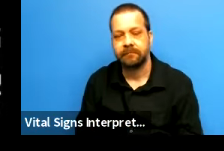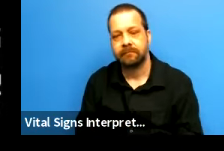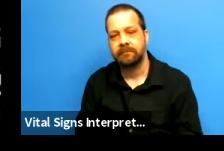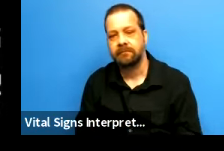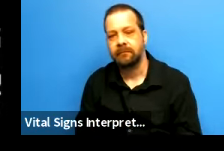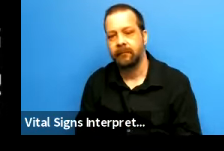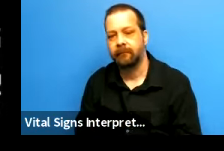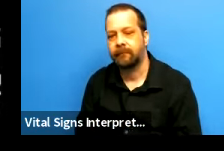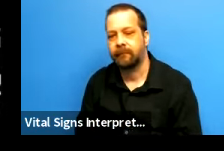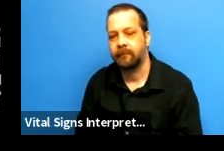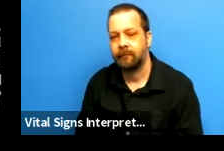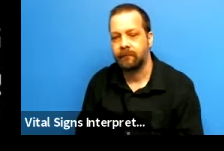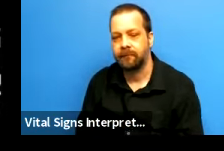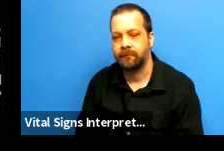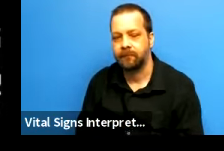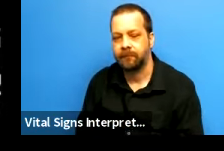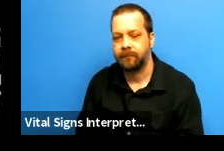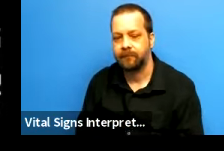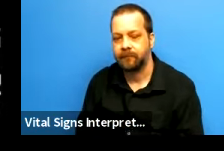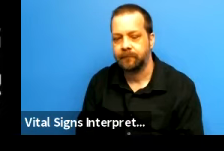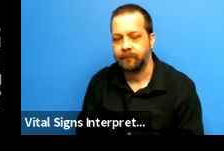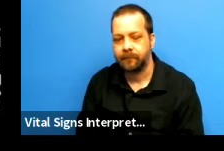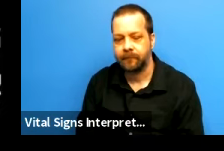have experienced shortages of things